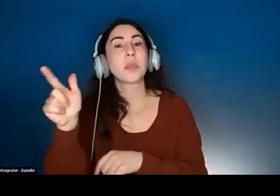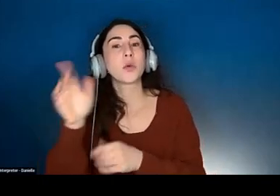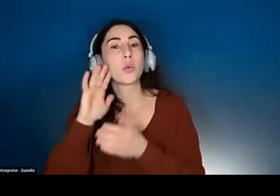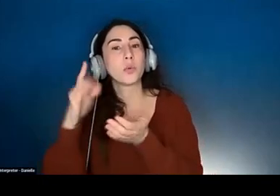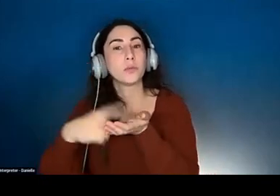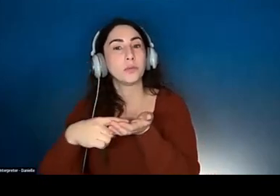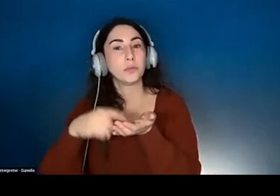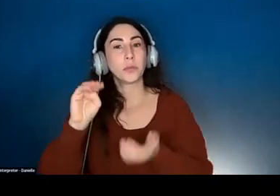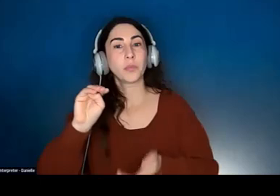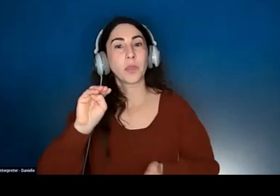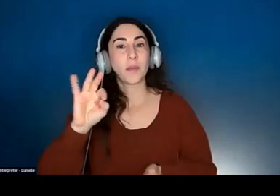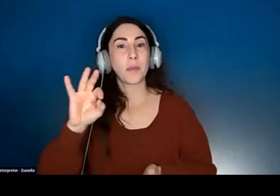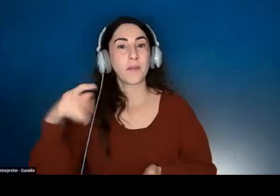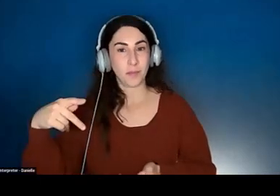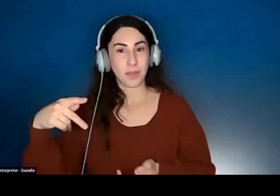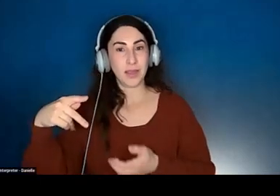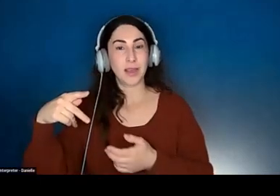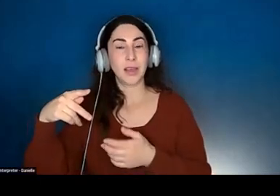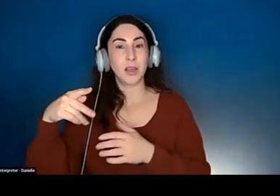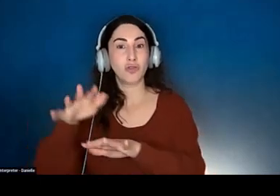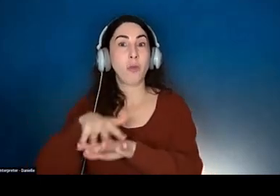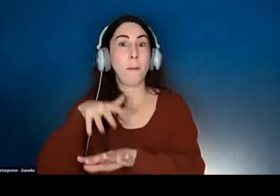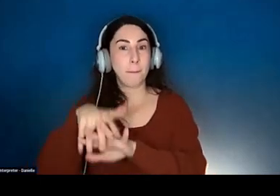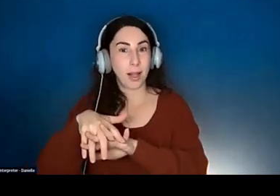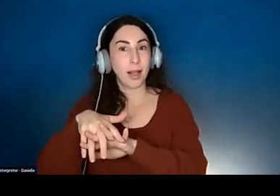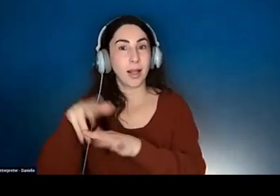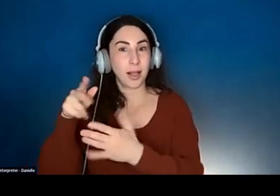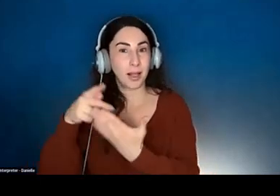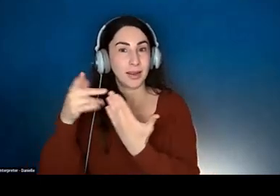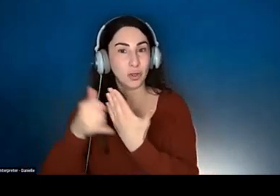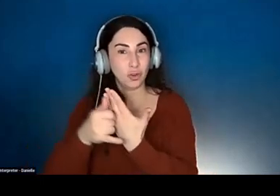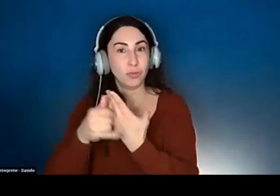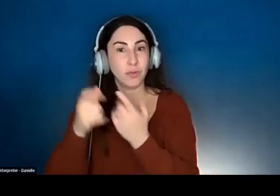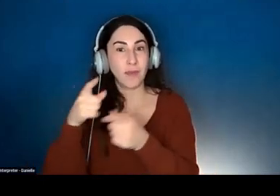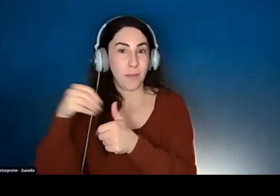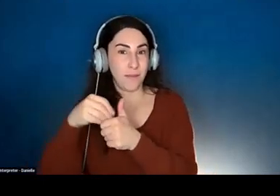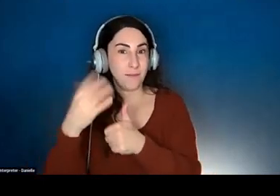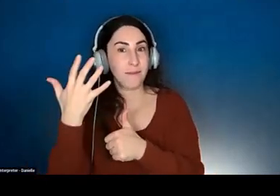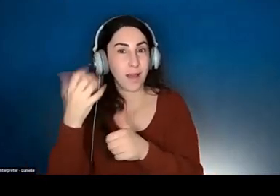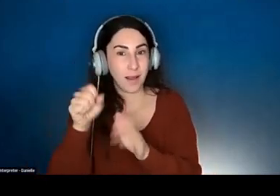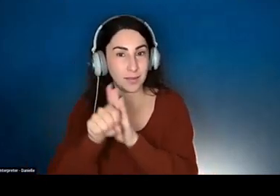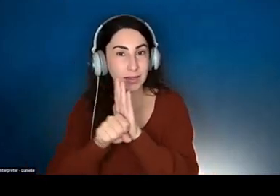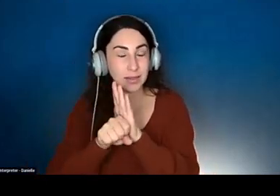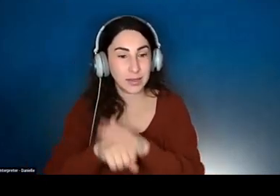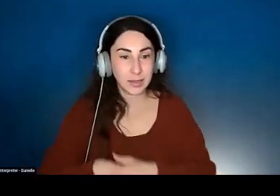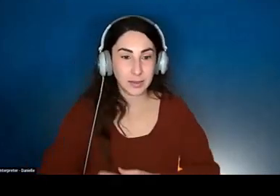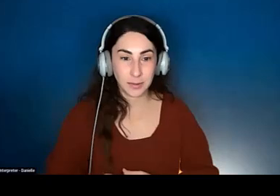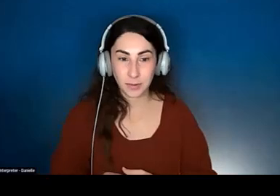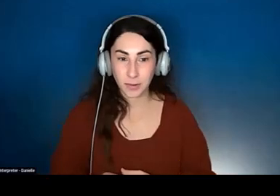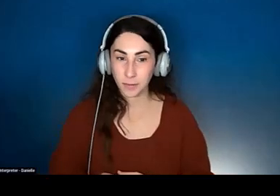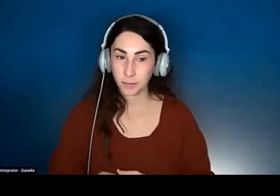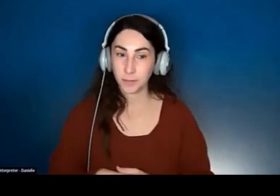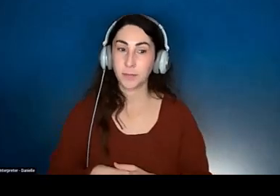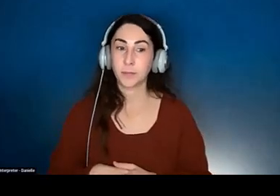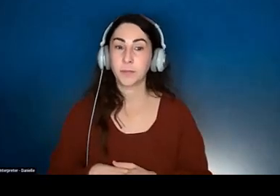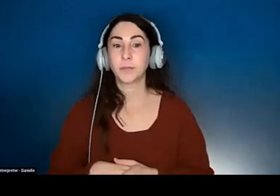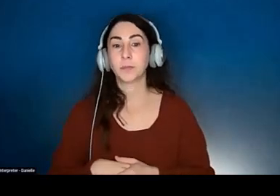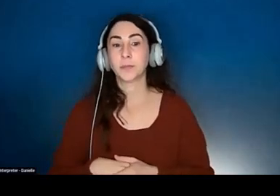MFP Tribal Initiative in five states. Since 2008, when the first